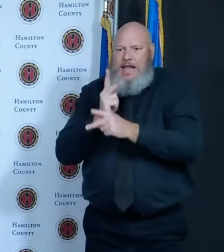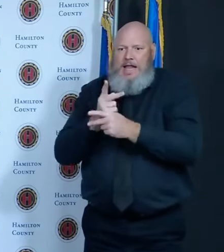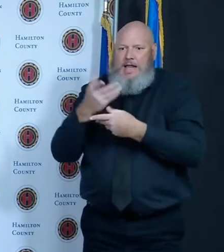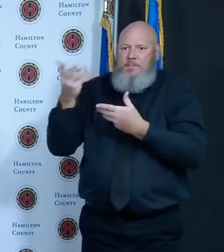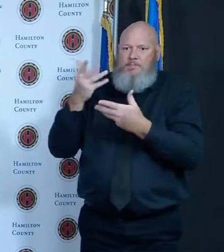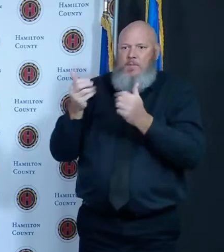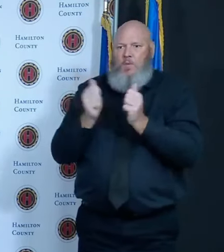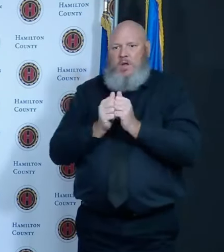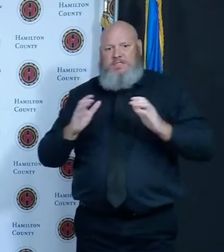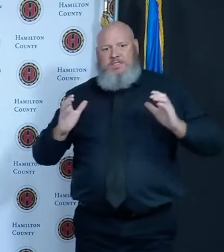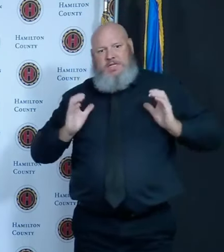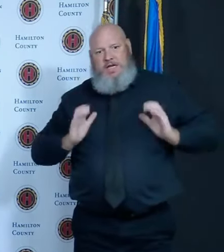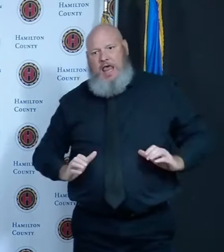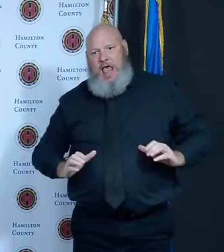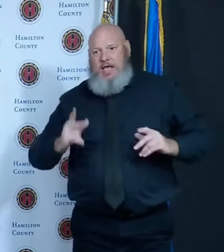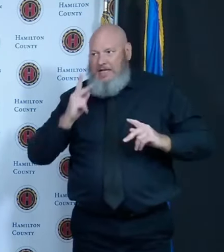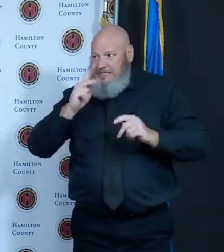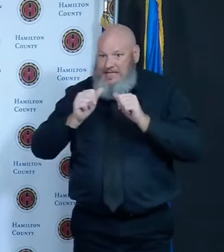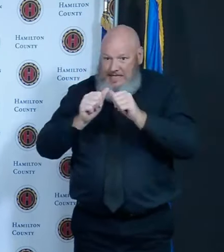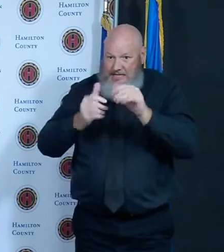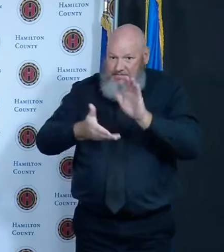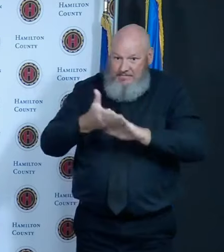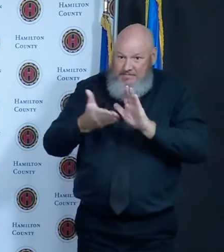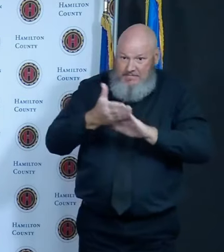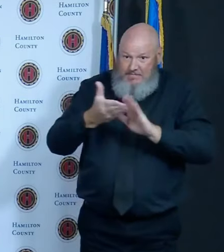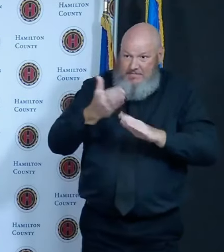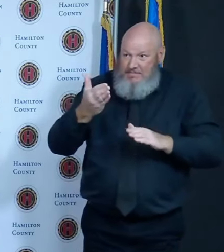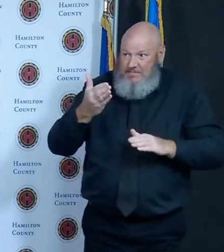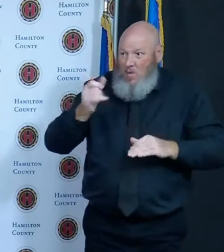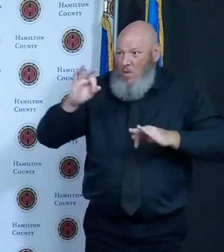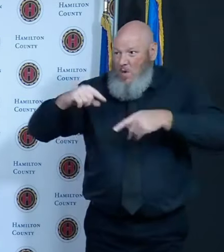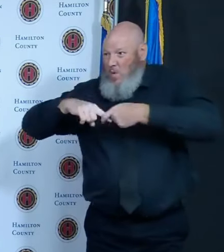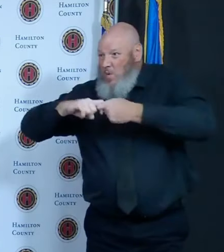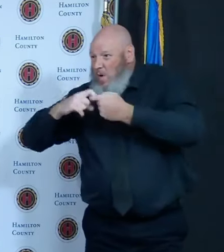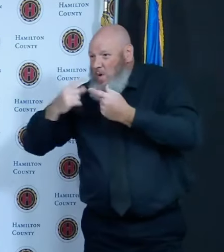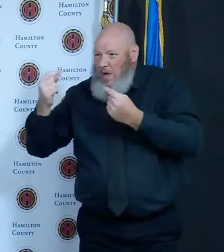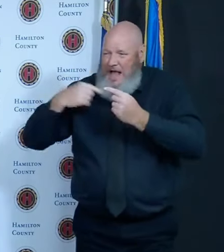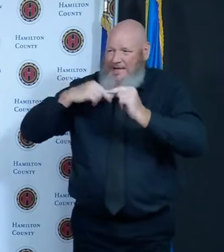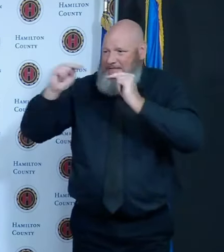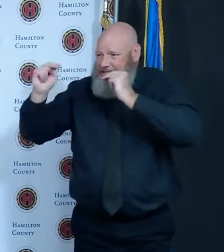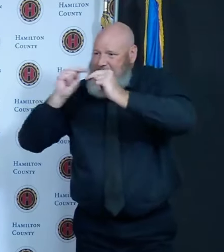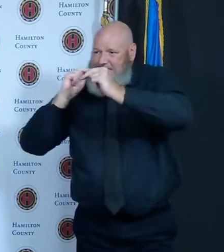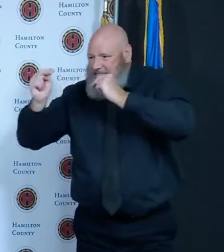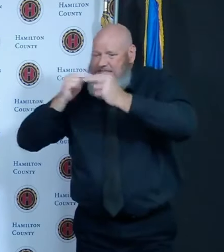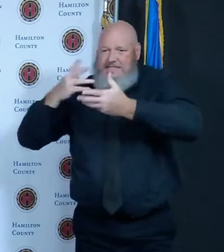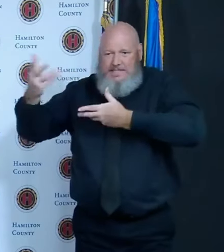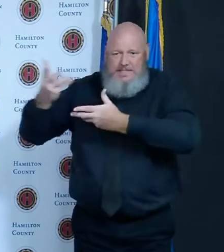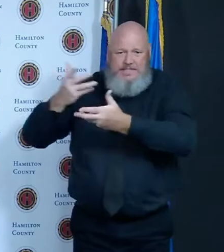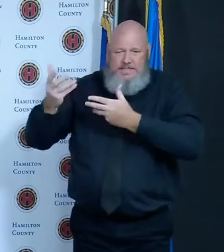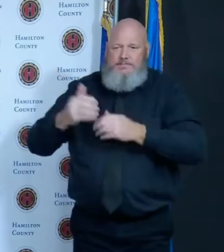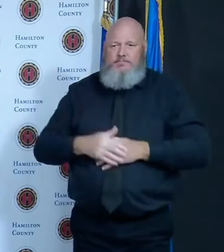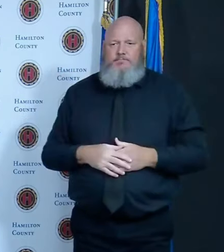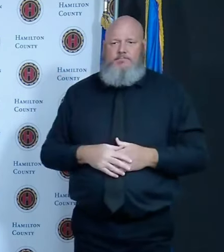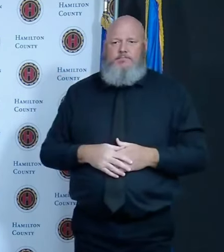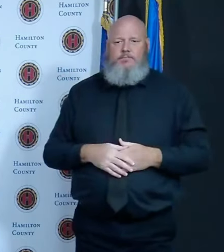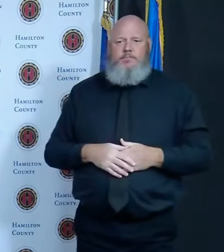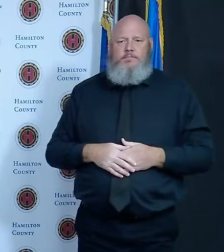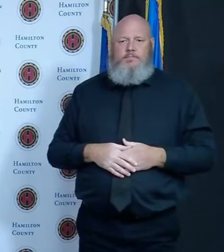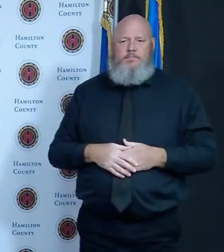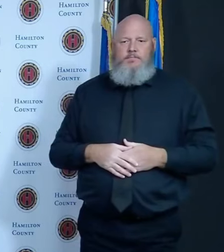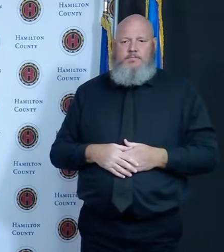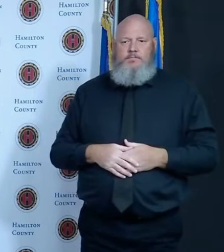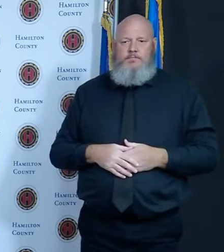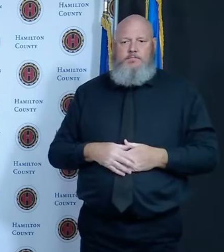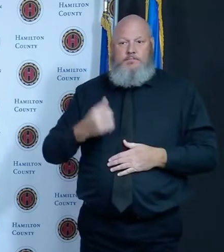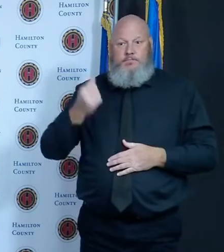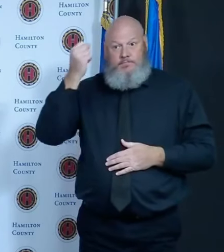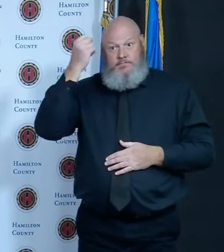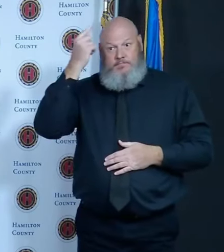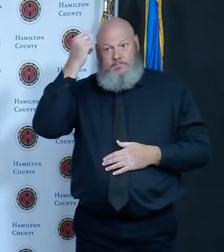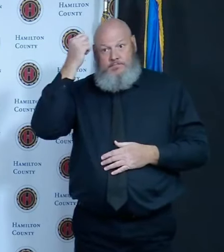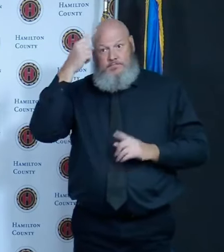we all think of our health care community as being very robust and strong